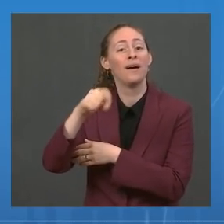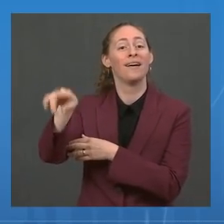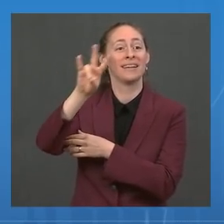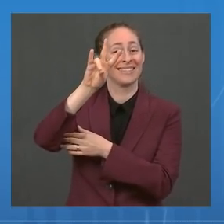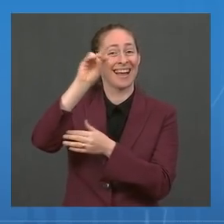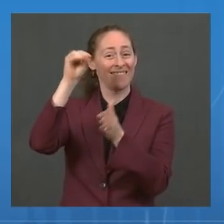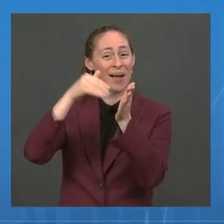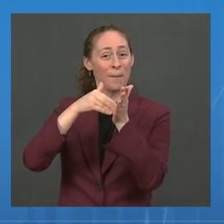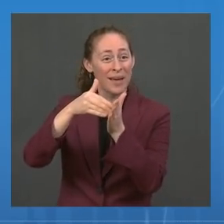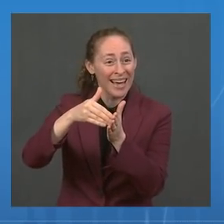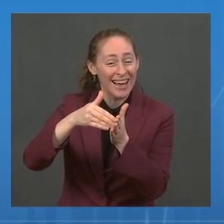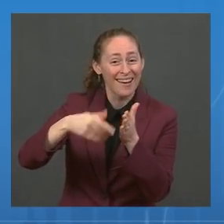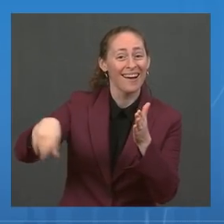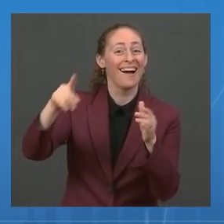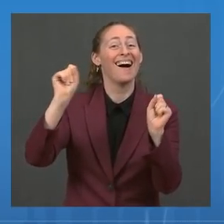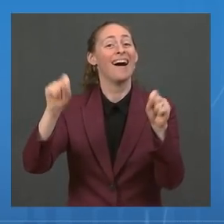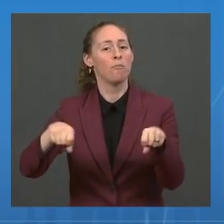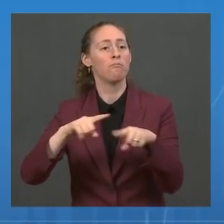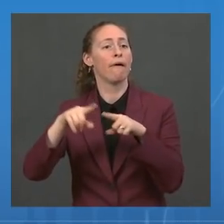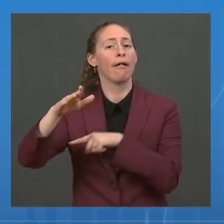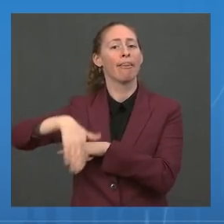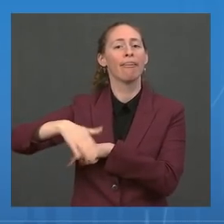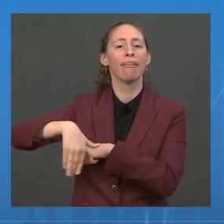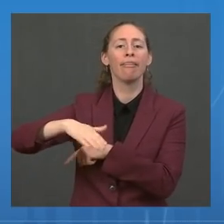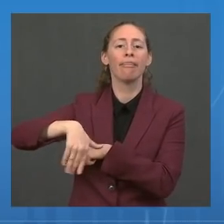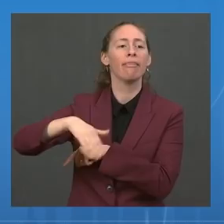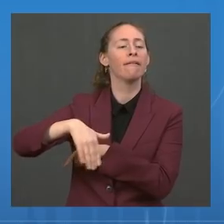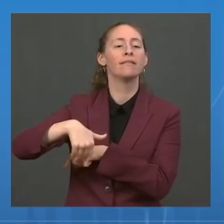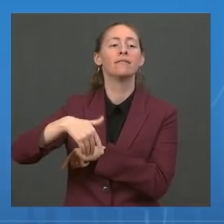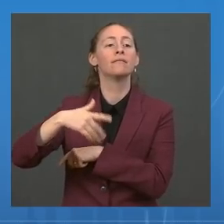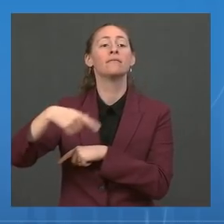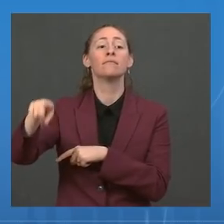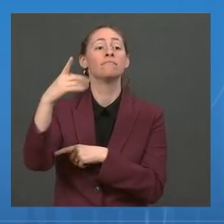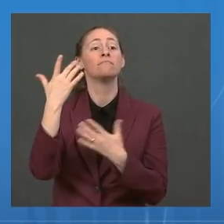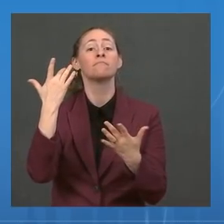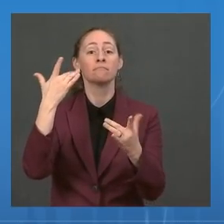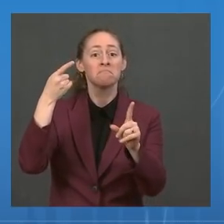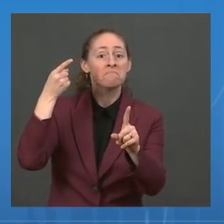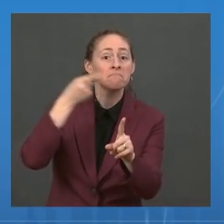and these people are not evenly distributed. There are still places around the country